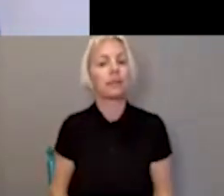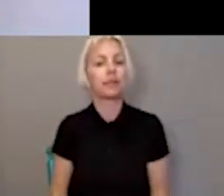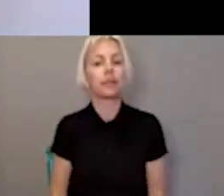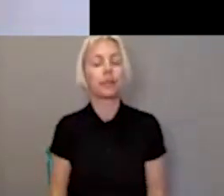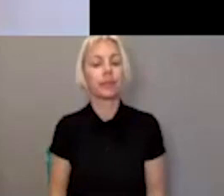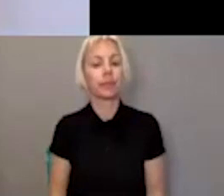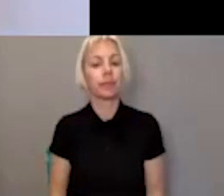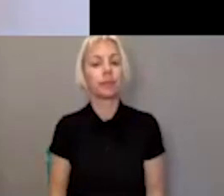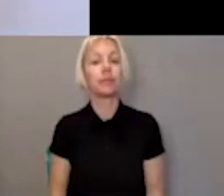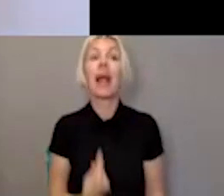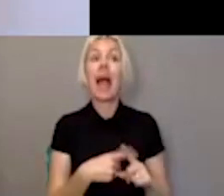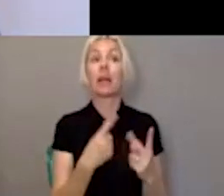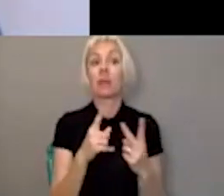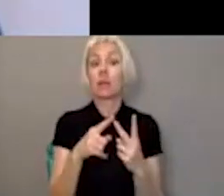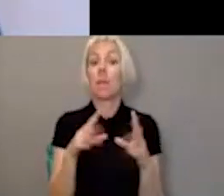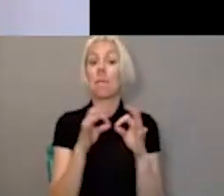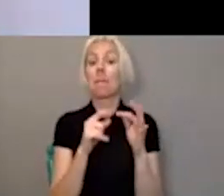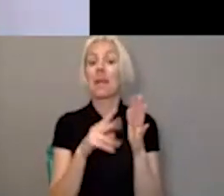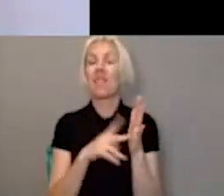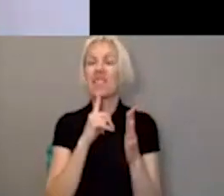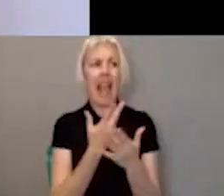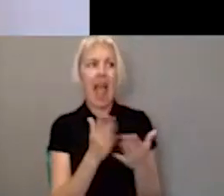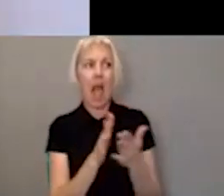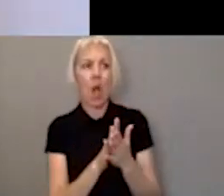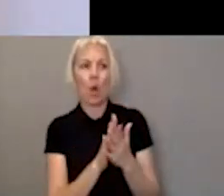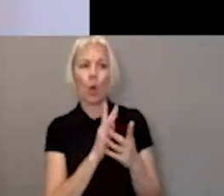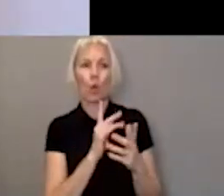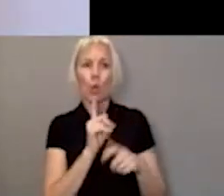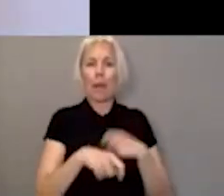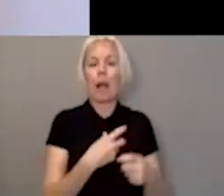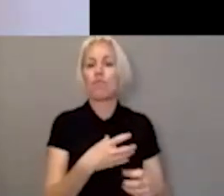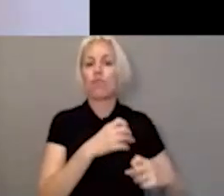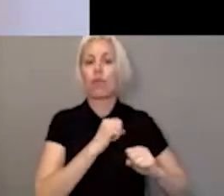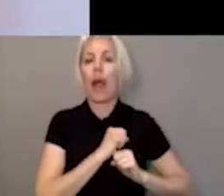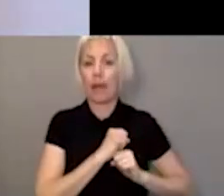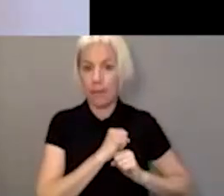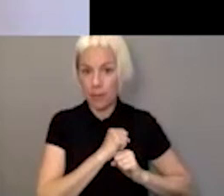you exercise that bravery when you're facing that adversity either for yourself or someone